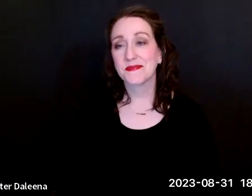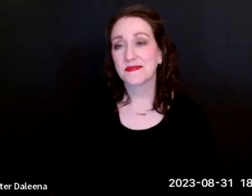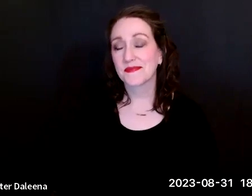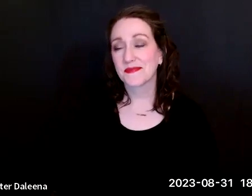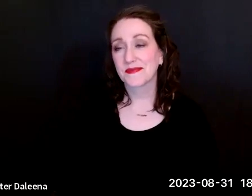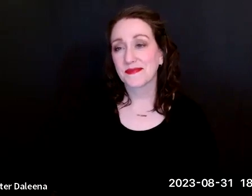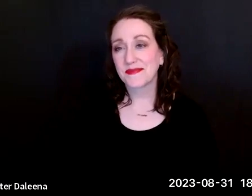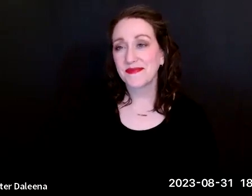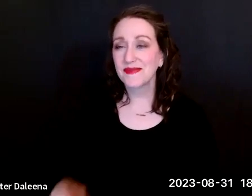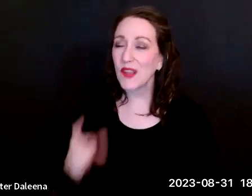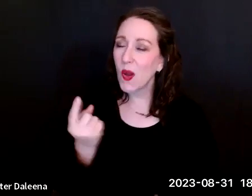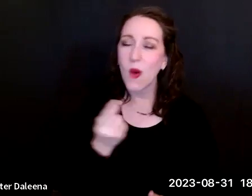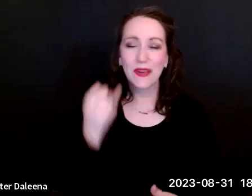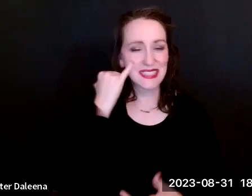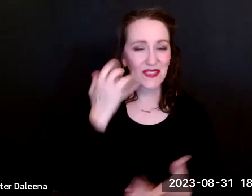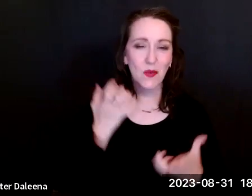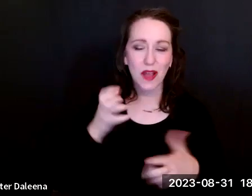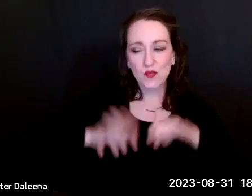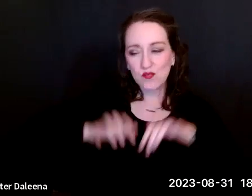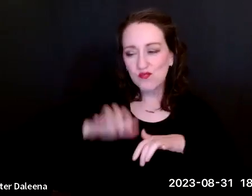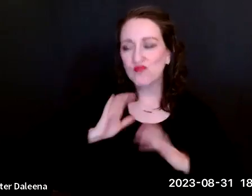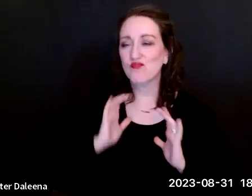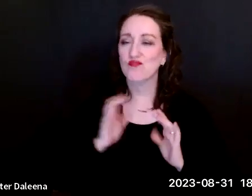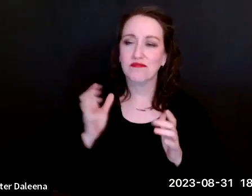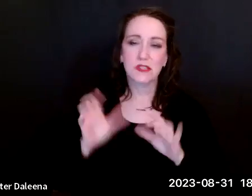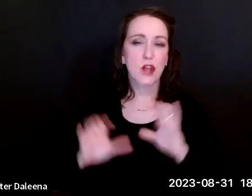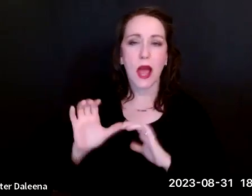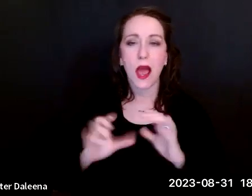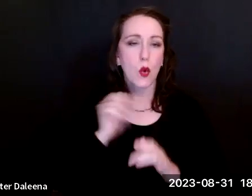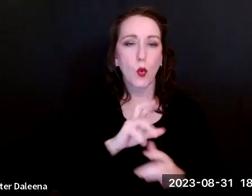and as always if you want to type it feel free to put it in the chat or the question and answer box